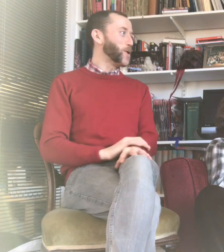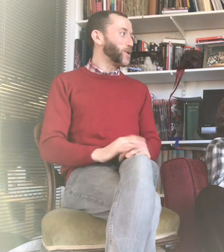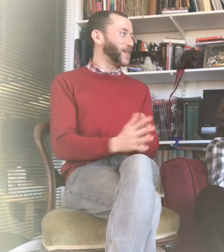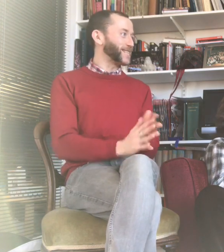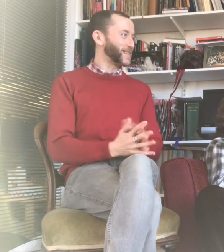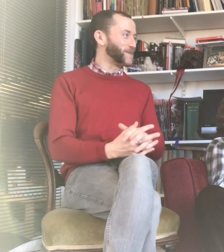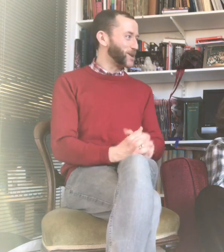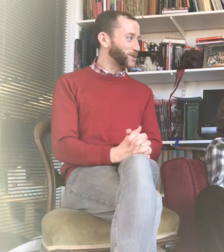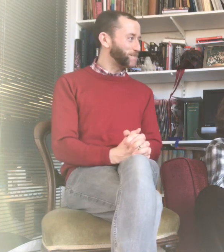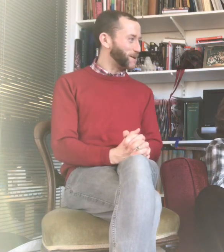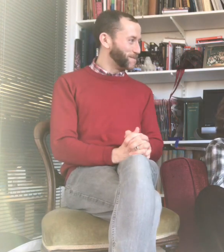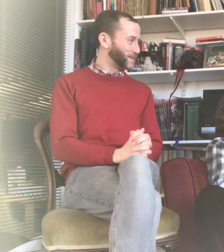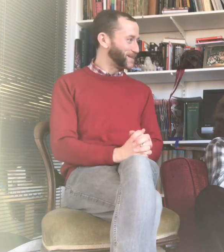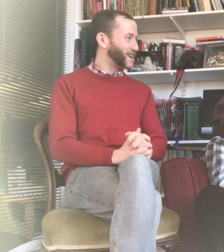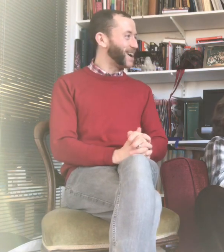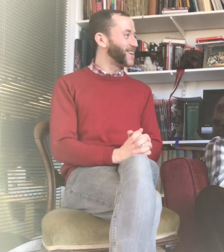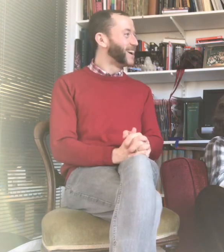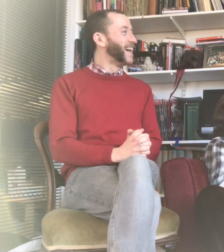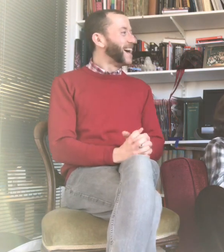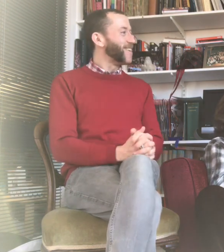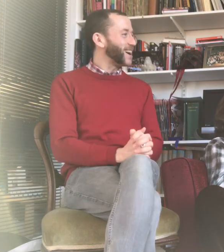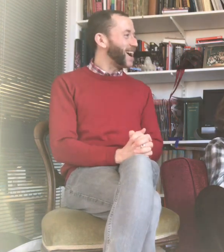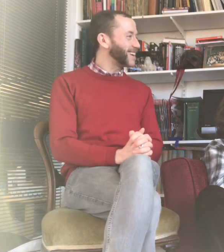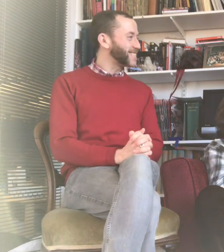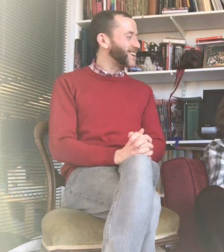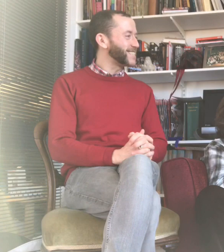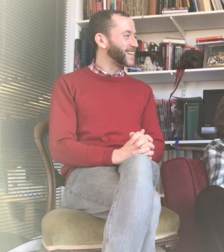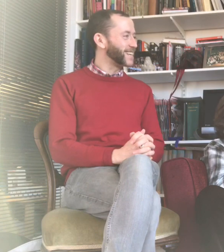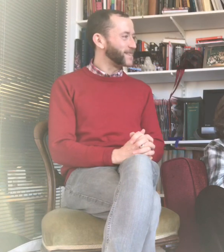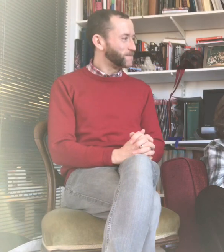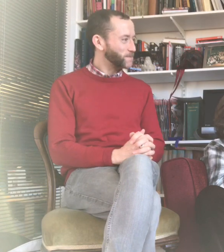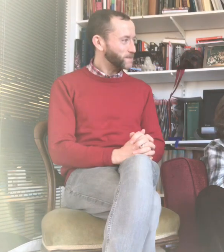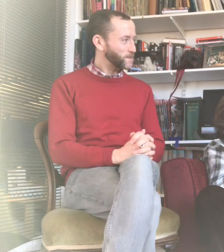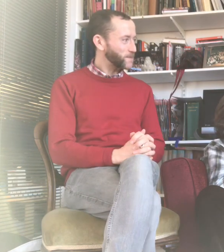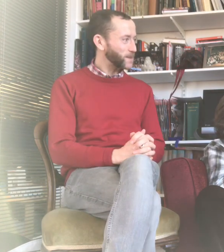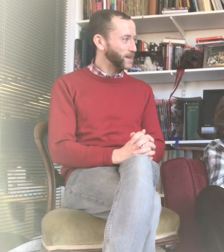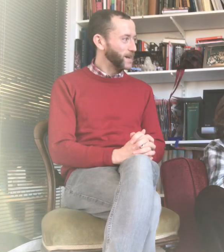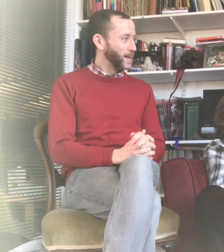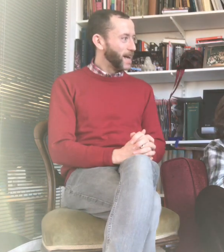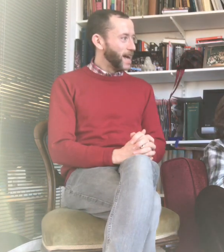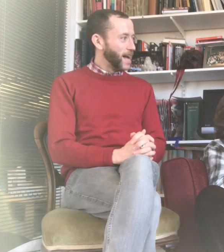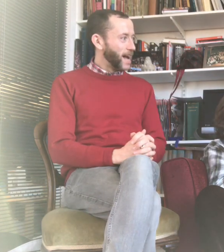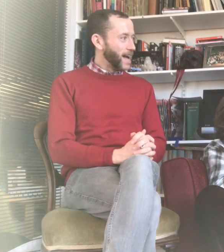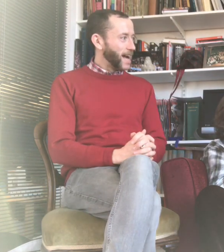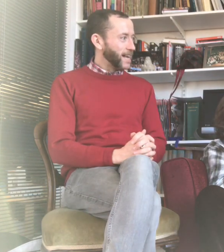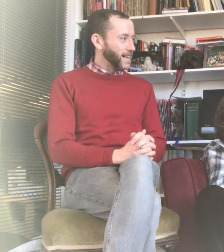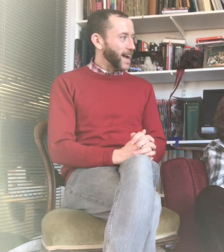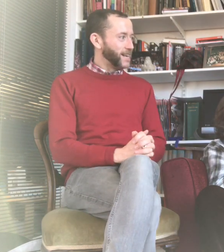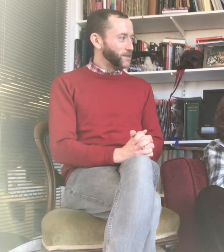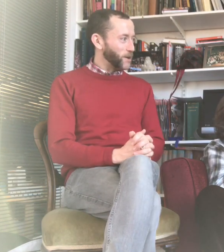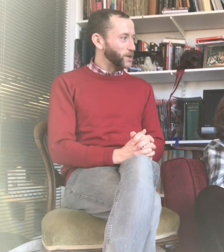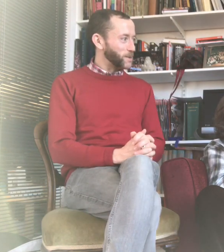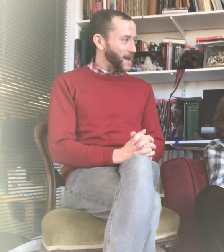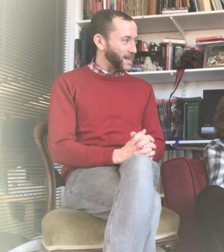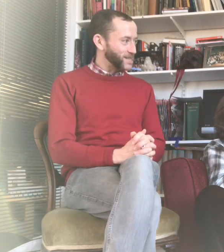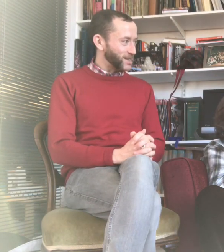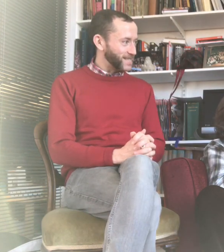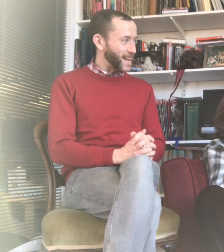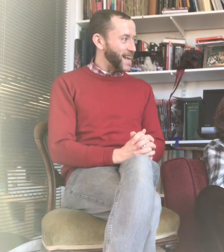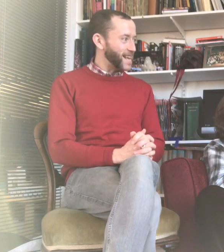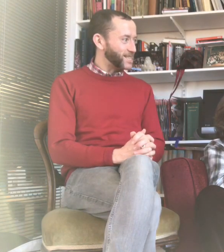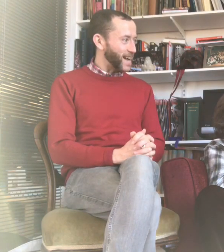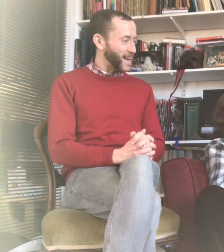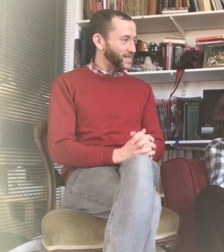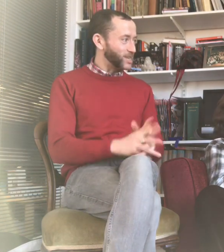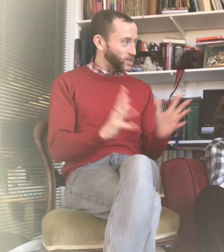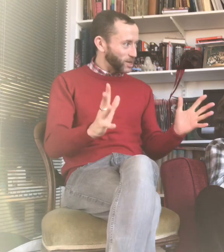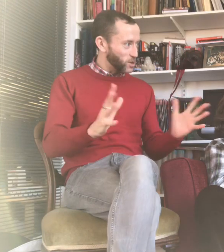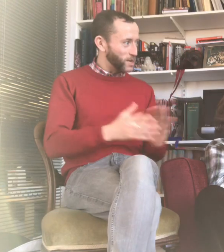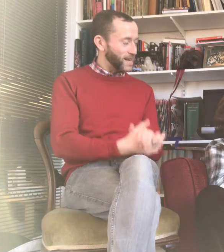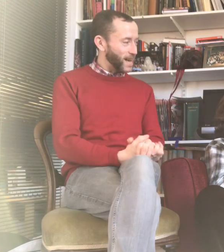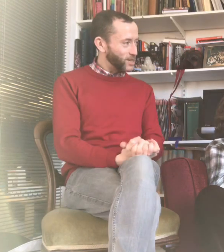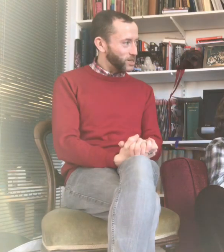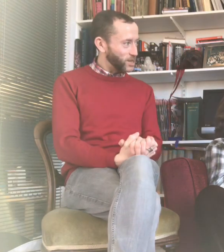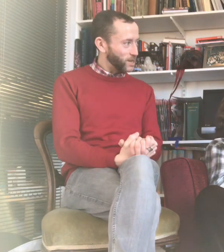Ooh, that's given me goosebumps! How exciting! Yeah I need to focus on my acting on stage and just ignore the...